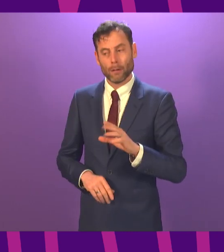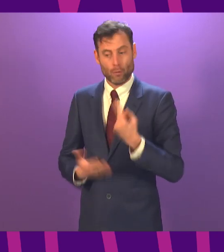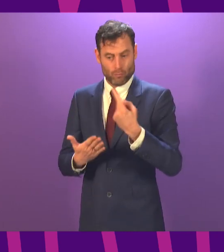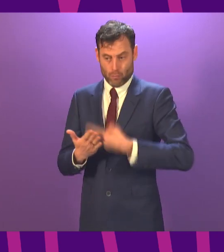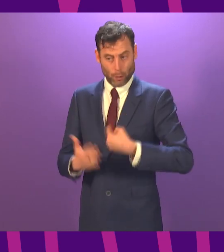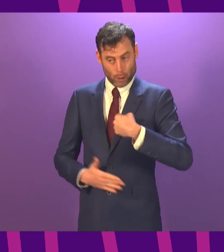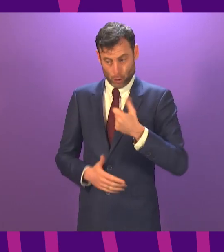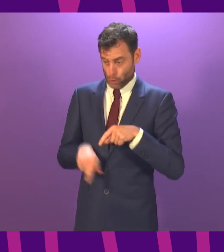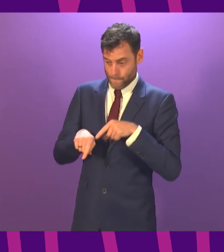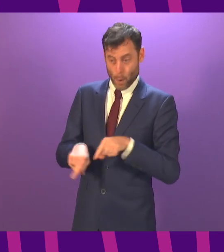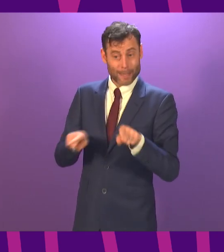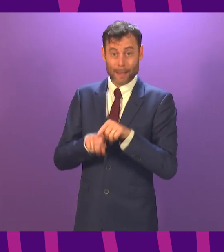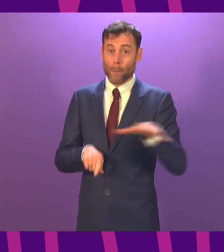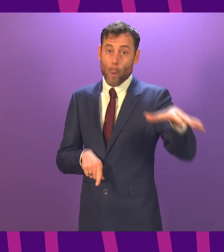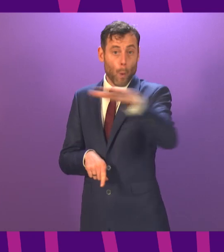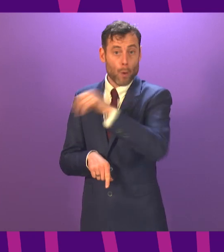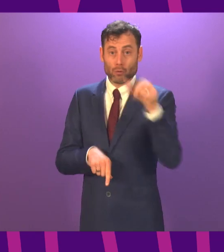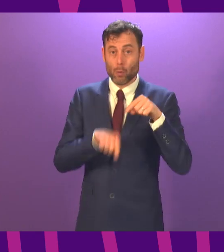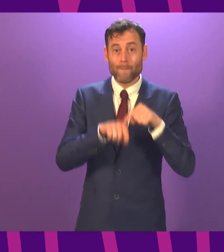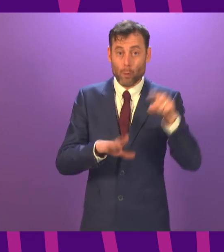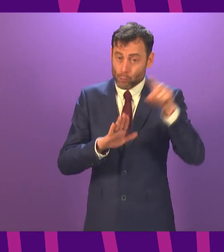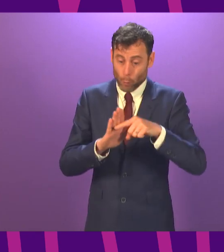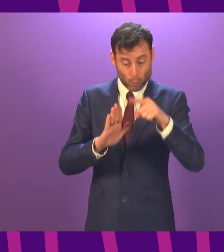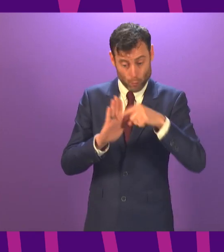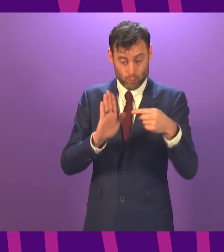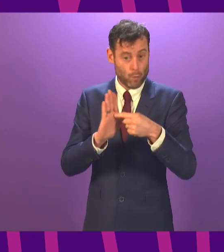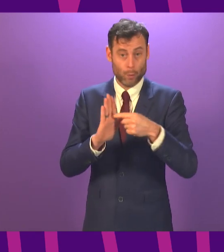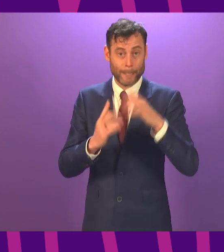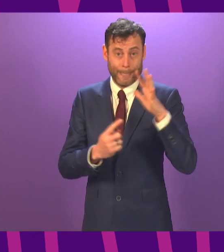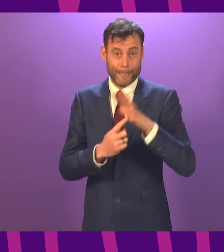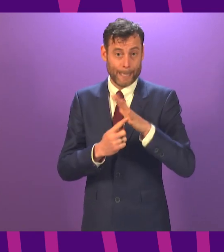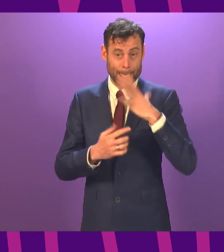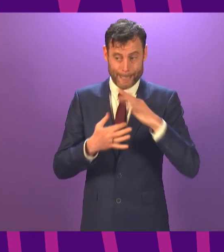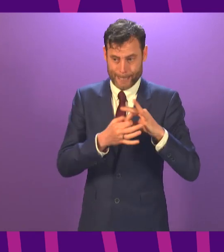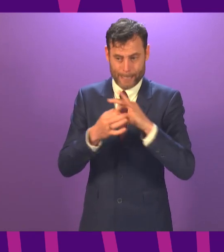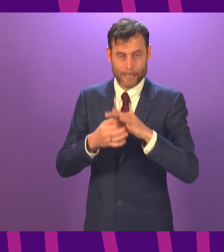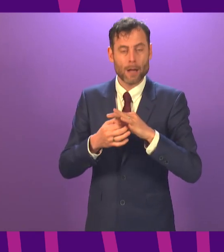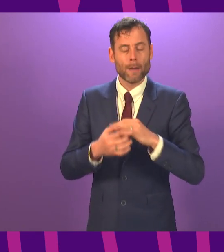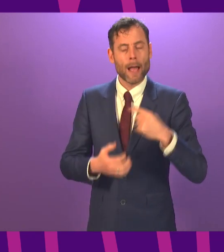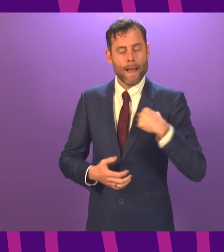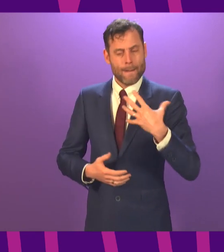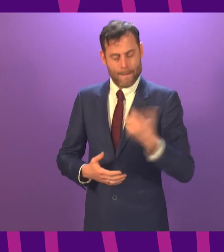just as they do to everyone else, and the rules really matter. I am kicking myself very